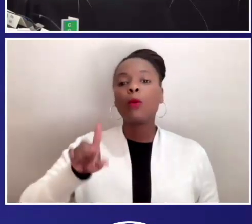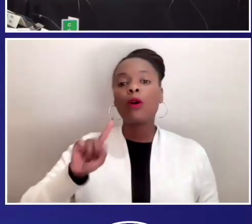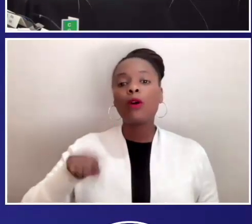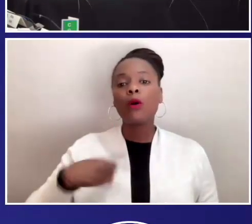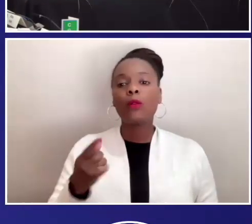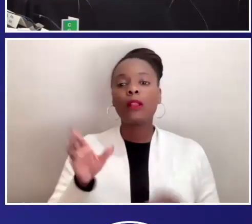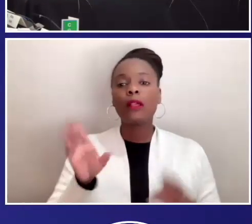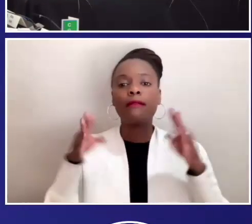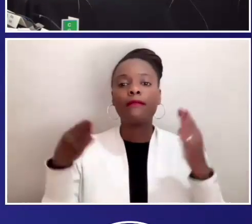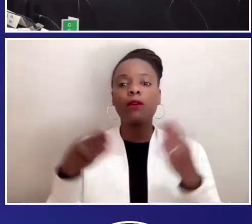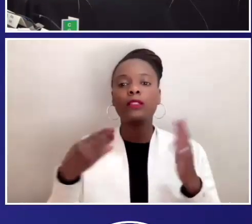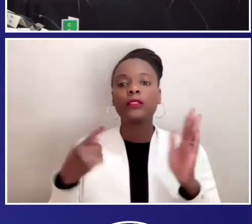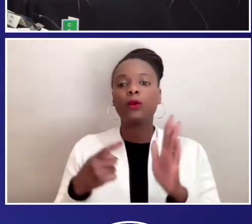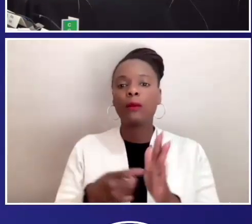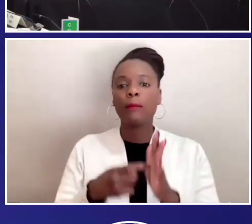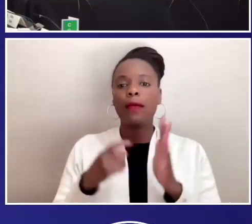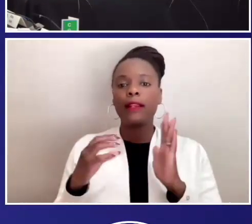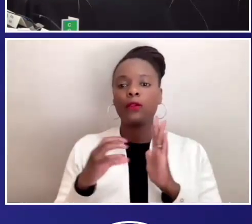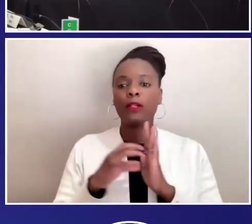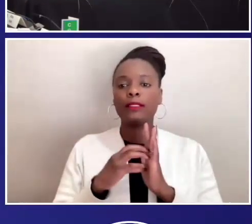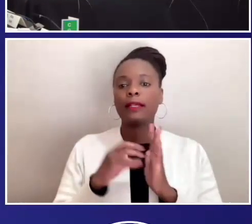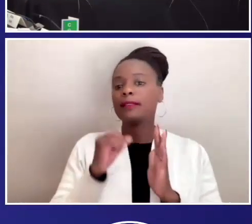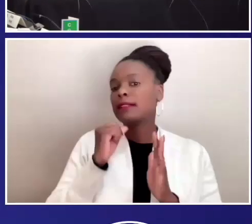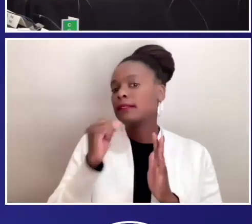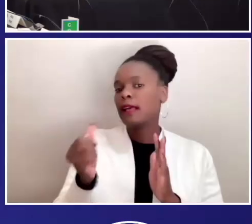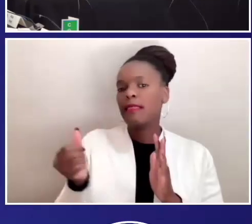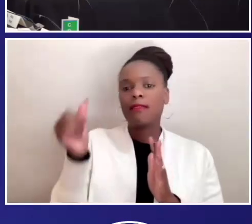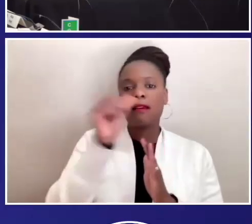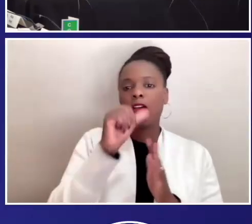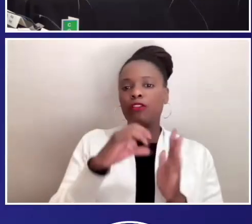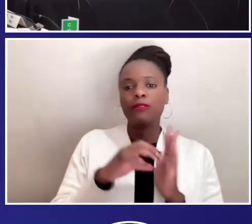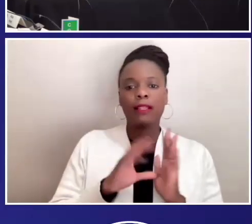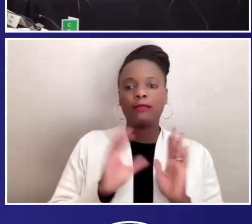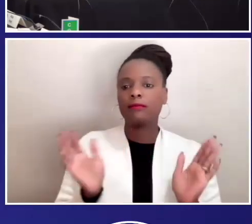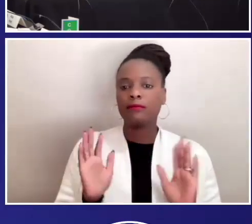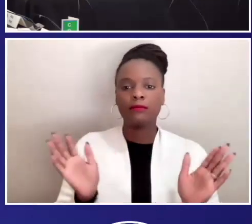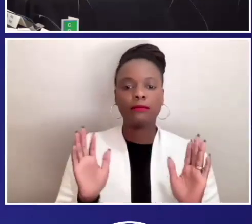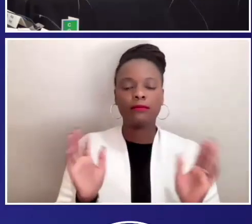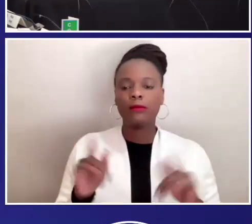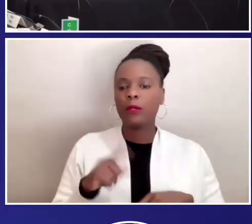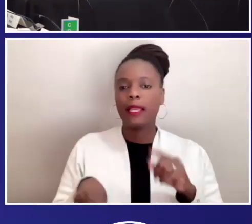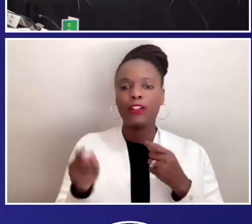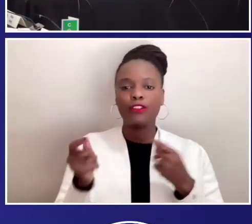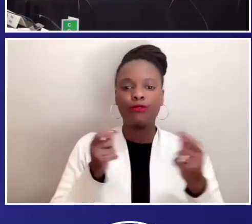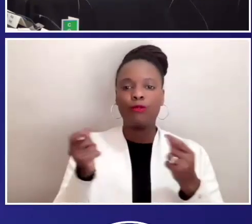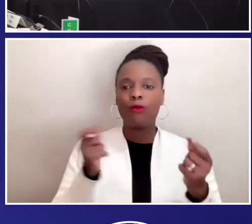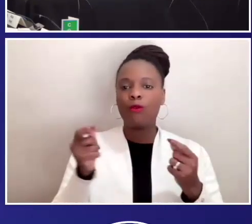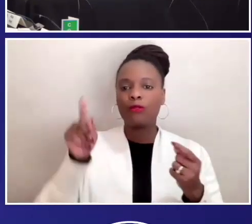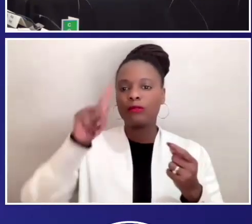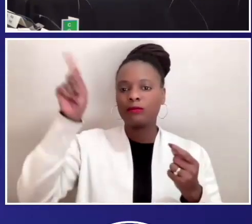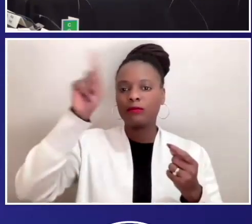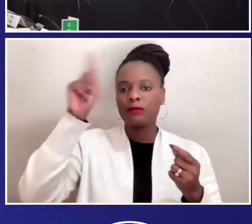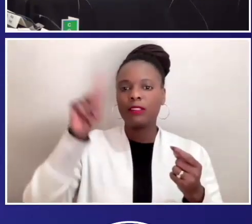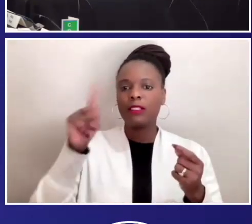in the section and not the other text around it. We have no control over this rule of record at the moment,